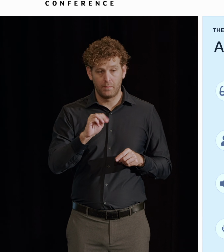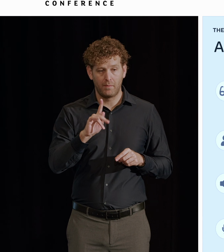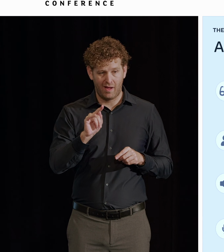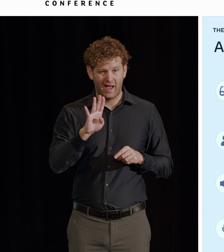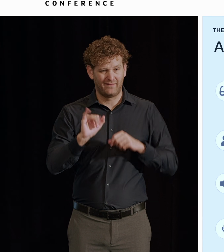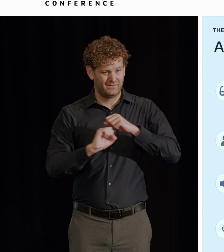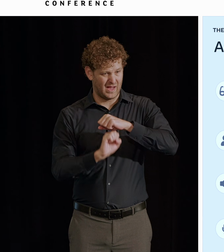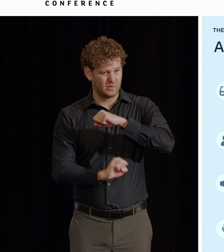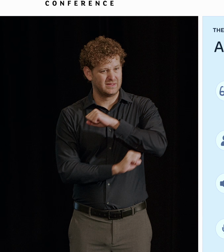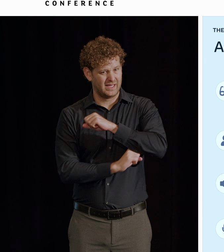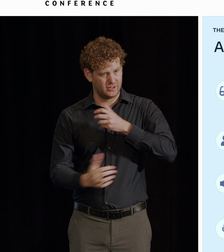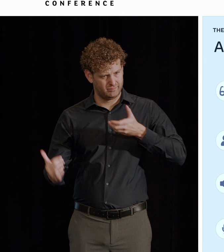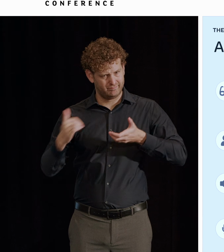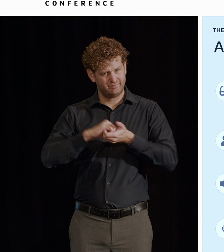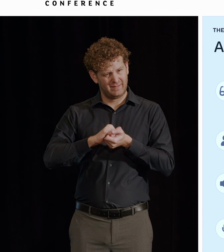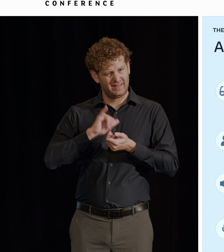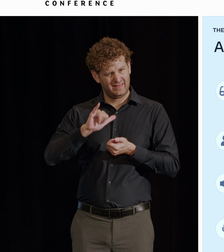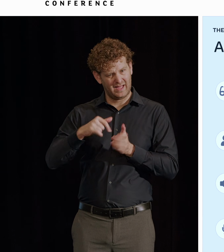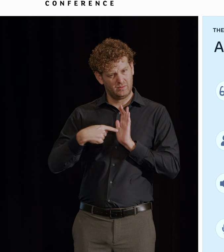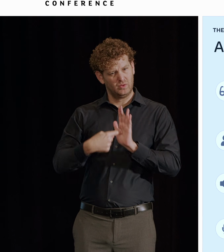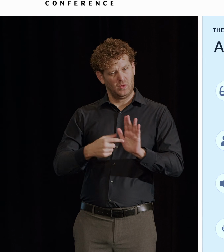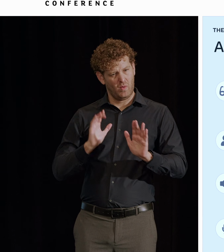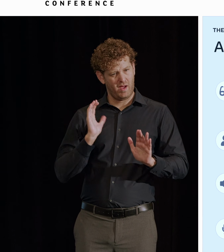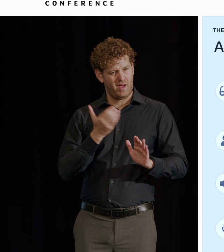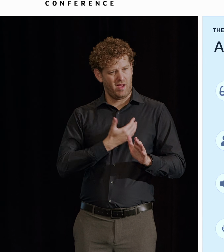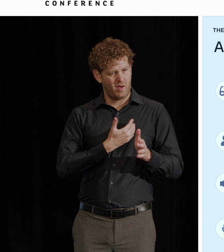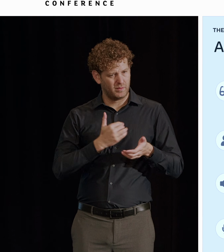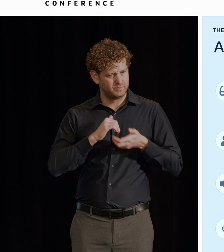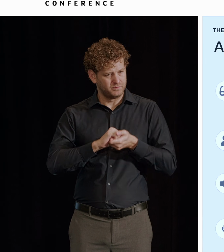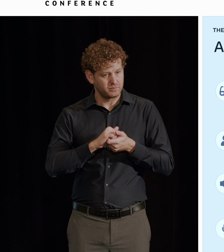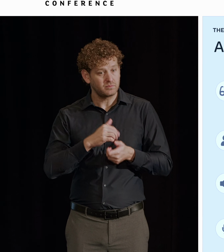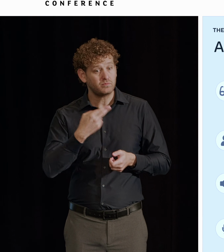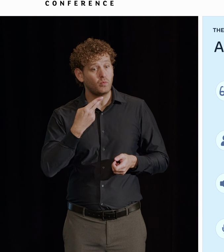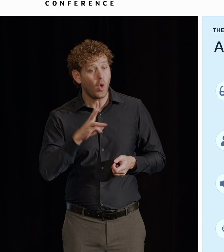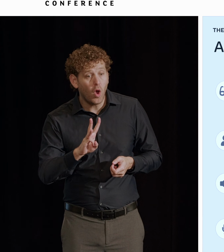Without the right hardware, we're also adding accessible features to the consumer products.